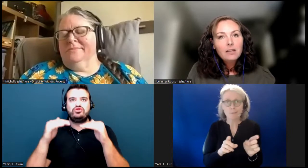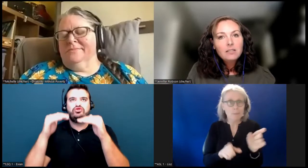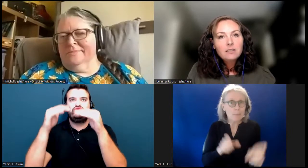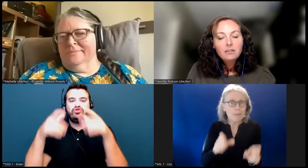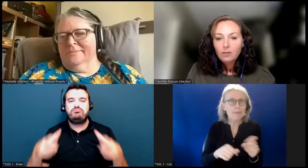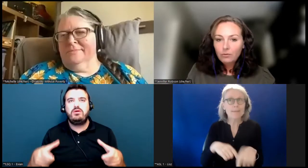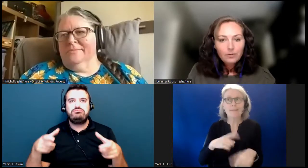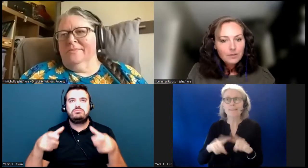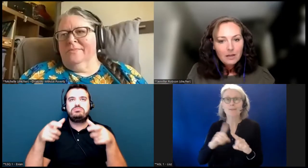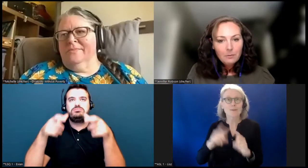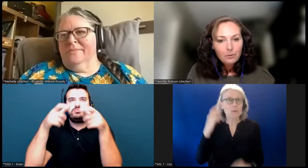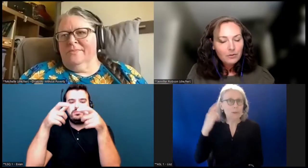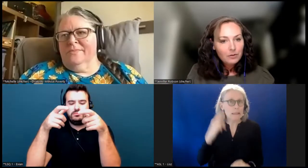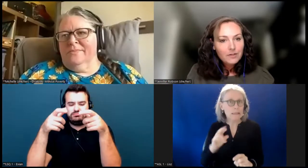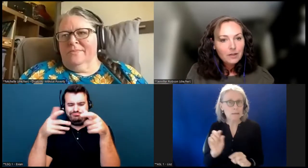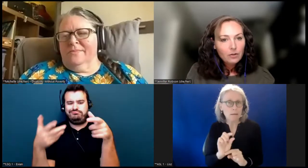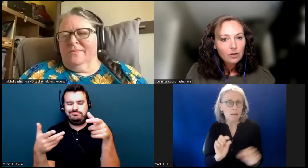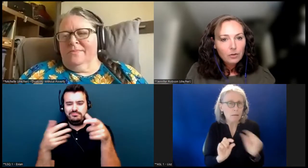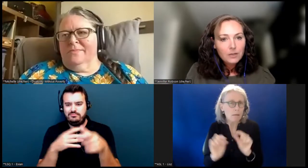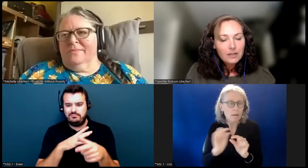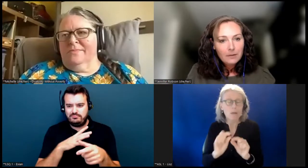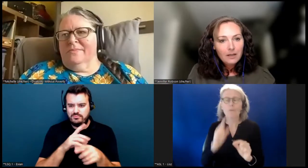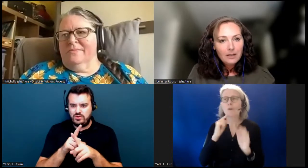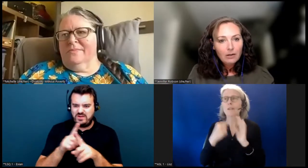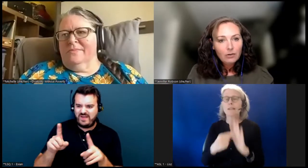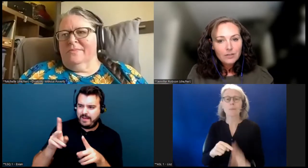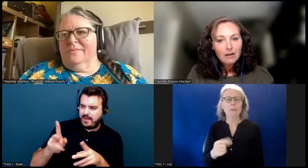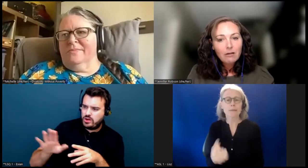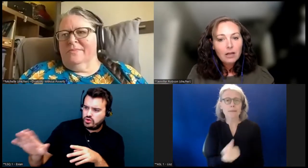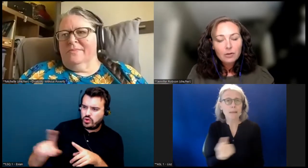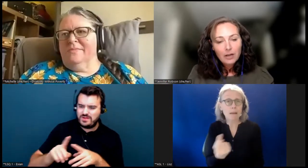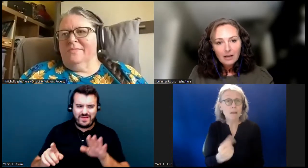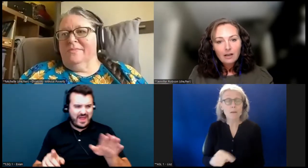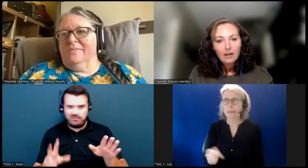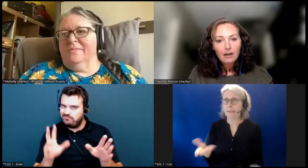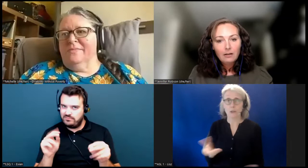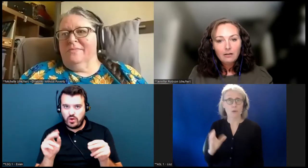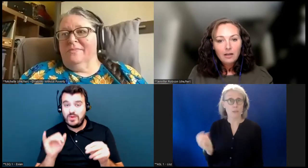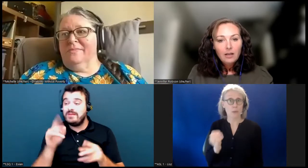AND YOU KNOW, FOR EXAMPLE, IF YOU ARE A SINGLE ON ODSP IN ONTARIO, YOU ARE GETTING A MAXIMUM